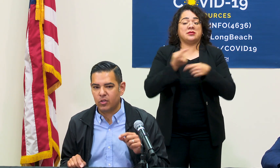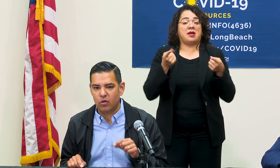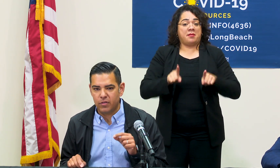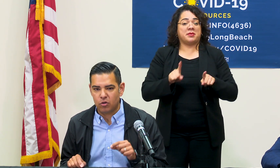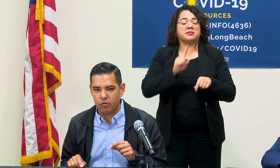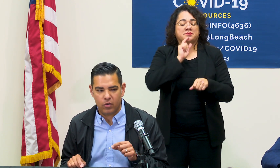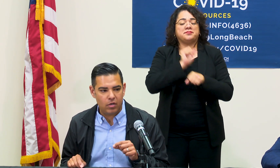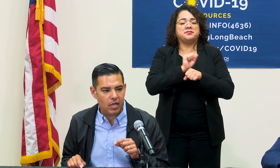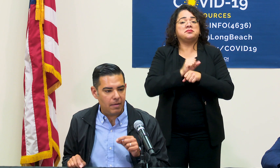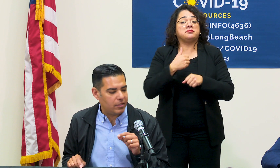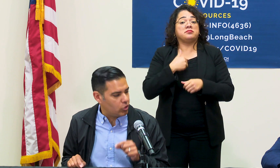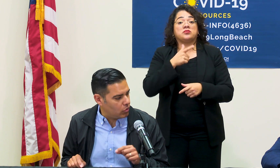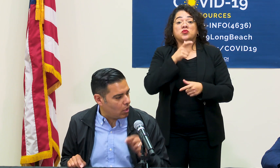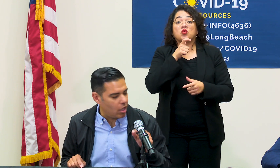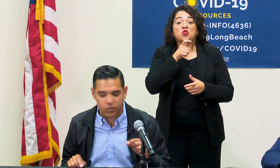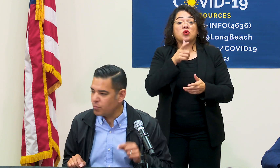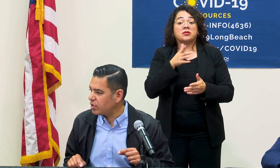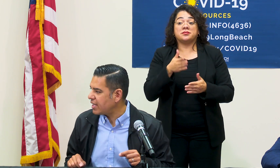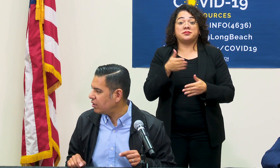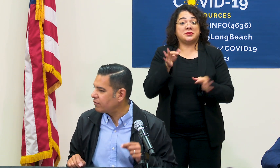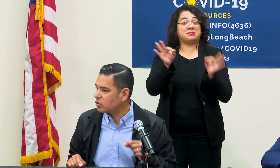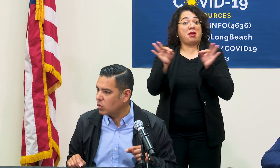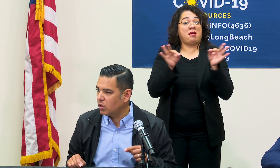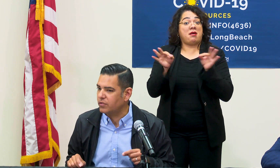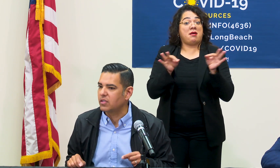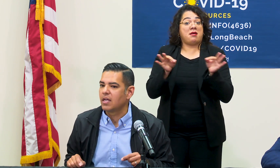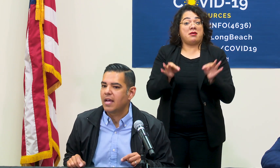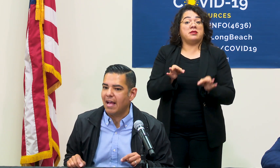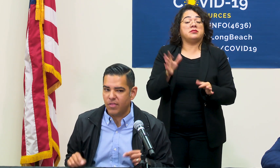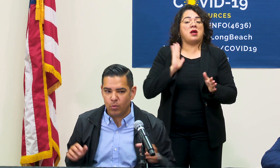going to turn this over to our Superintendent of Schools and then we're